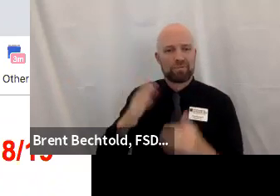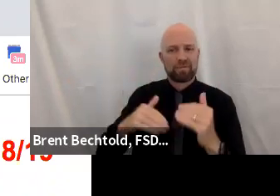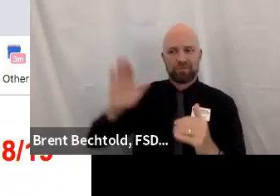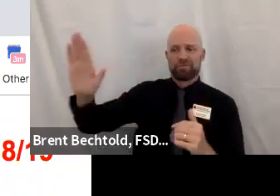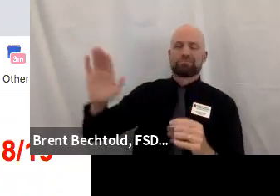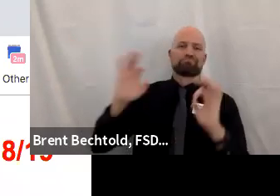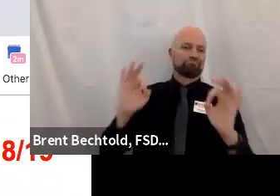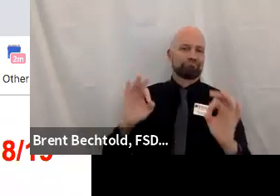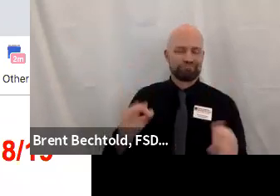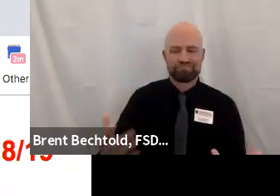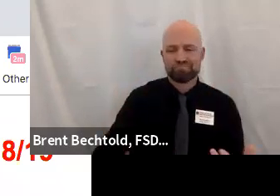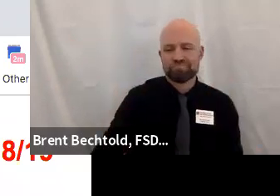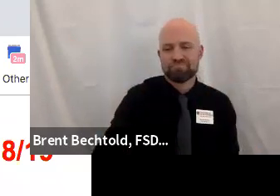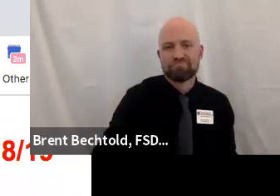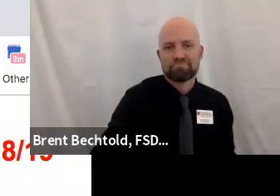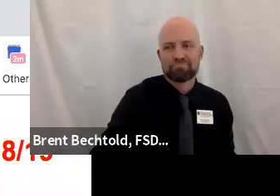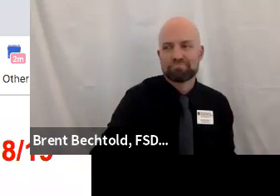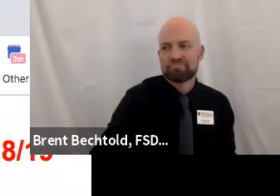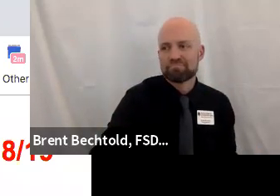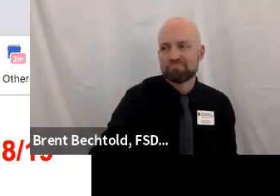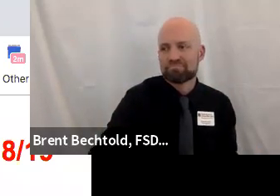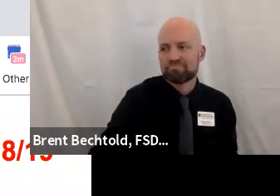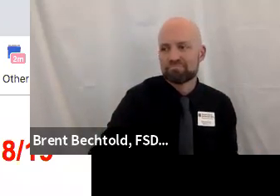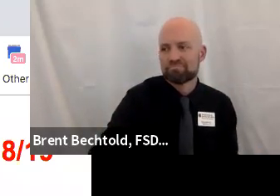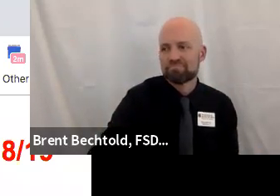To help our make, make our rubric more suitable.